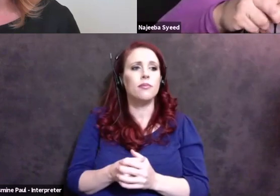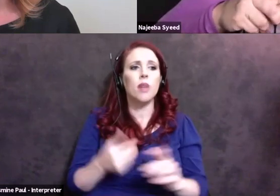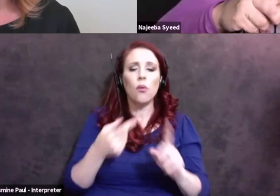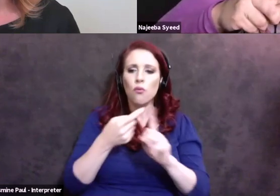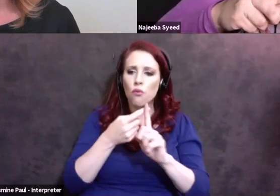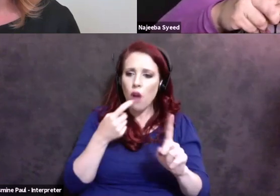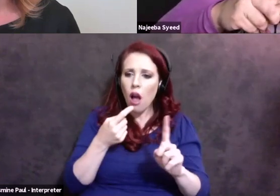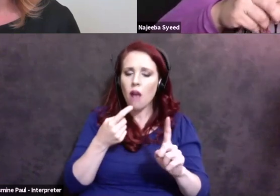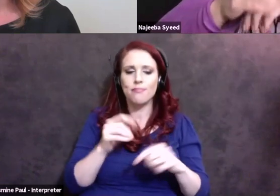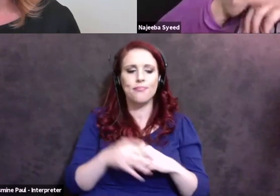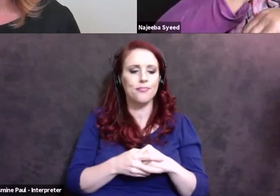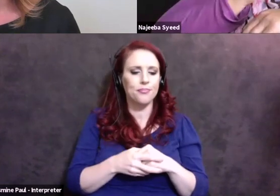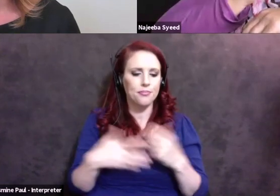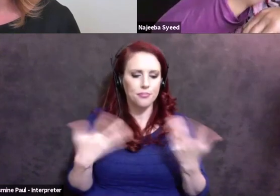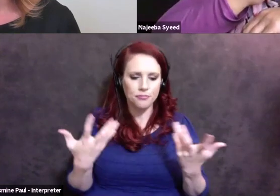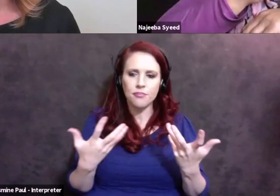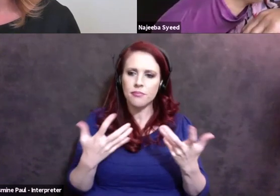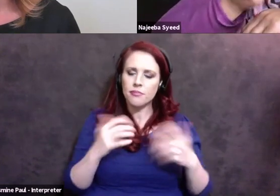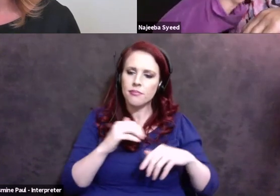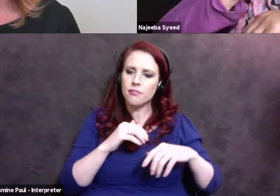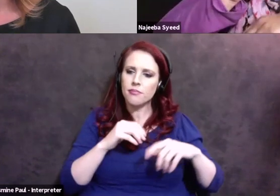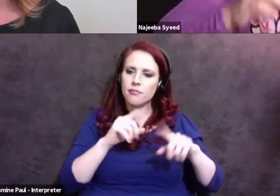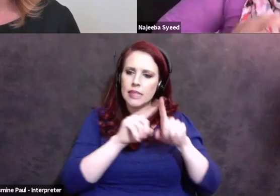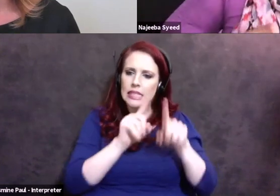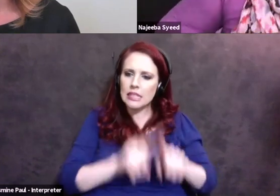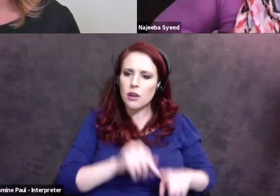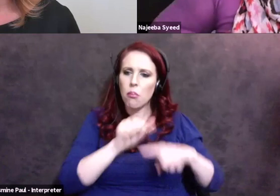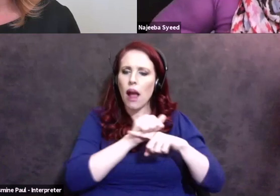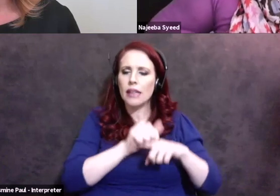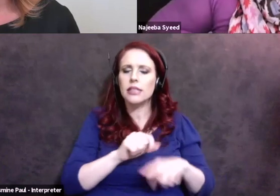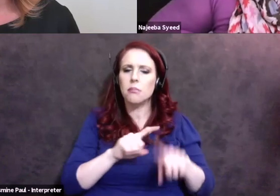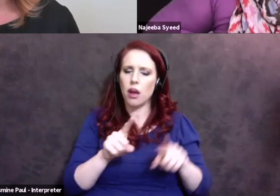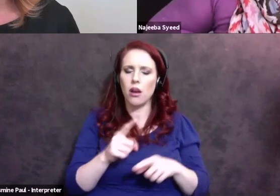of practices, one of the reasons, I think, it is really important to understand that